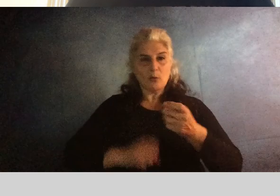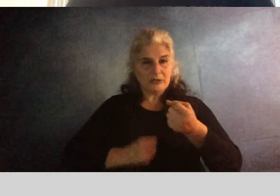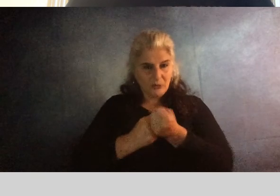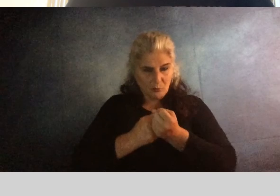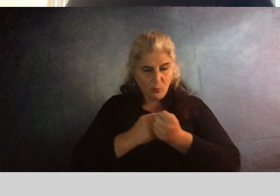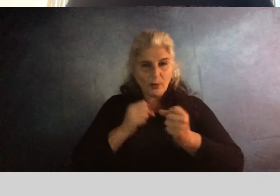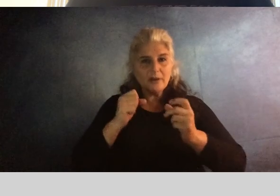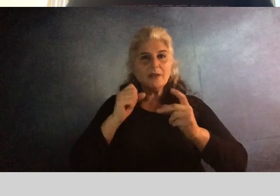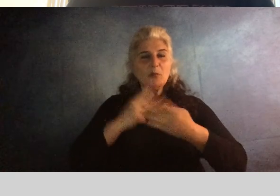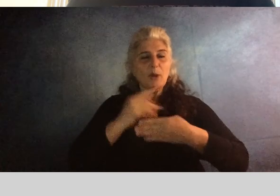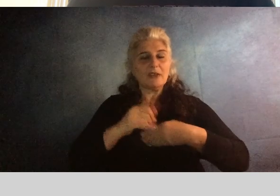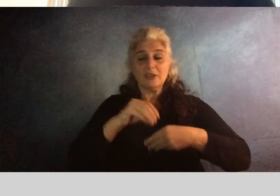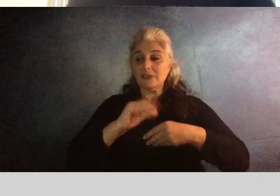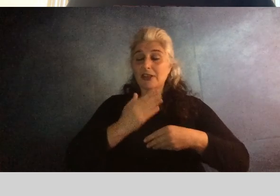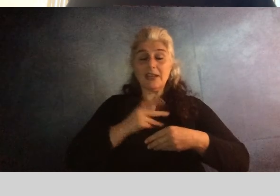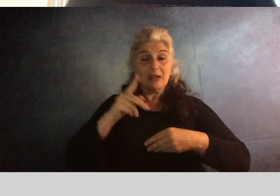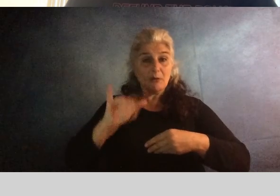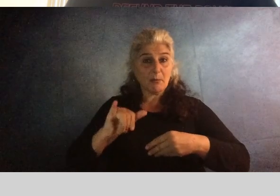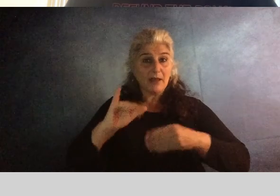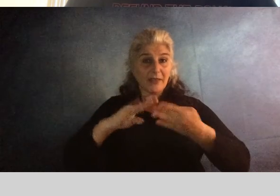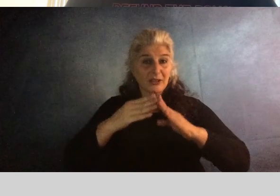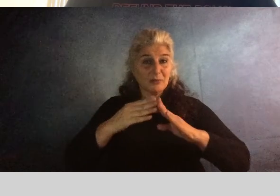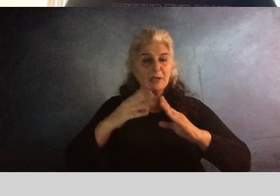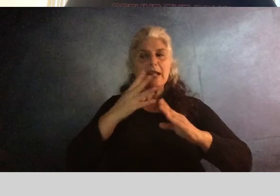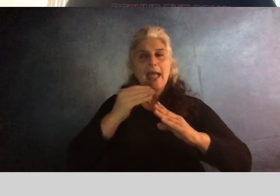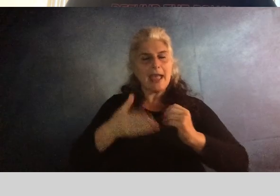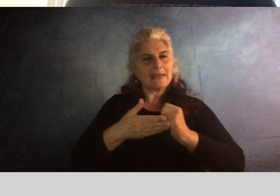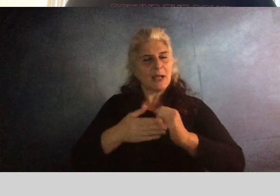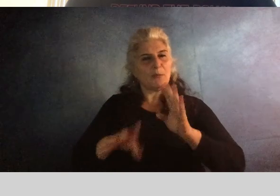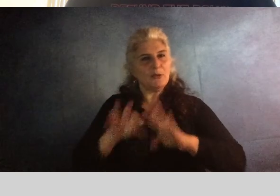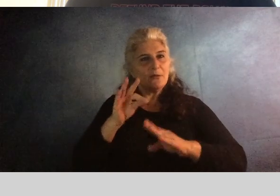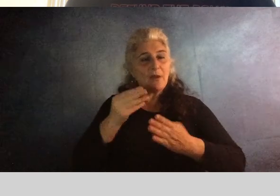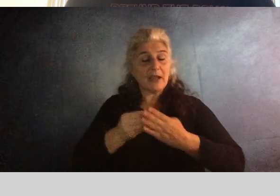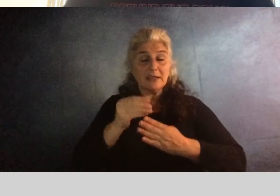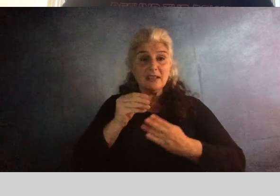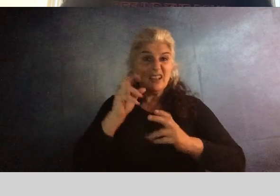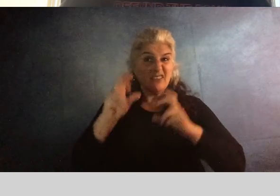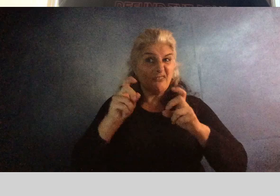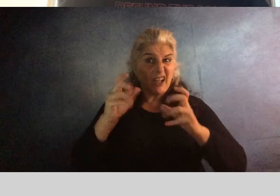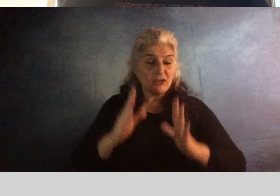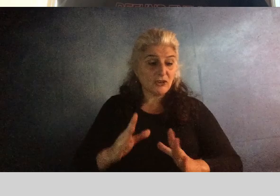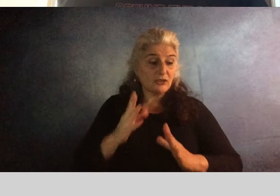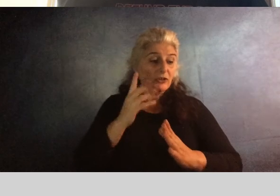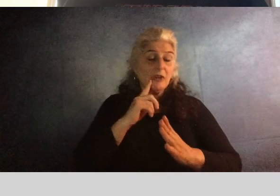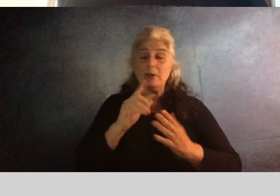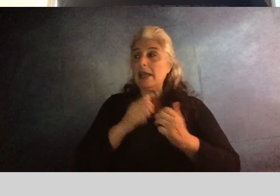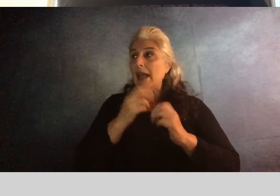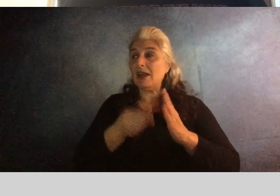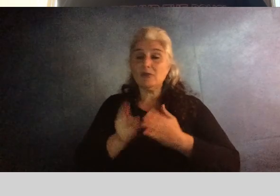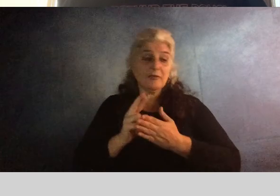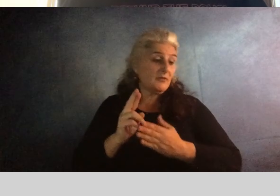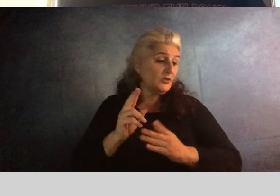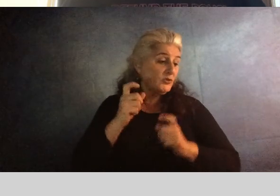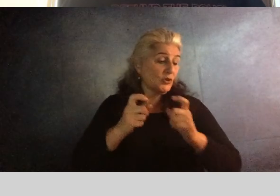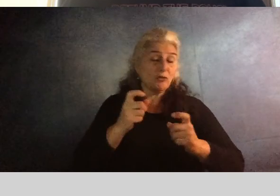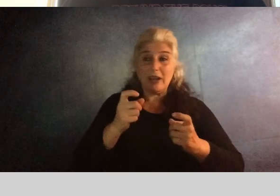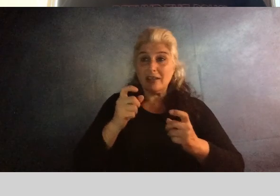to help them succeed in their search for funding. We can help connect you to a funder, refine and review your grant application or help you draft a budget.